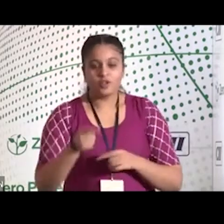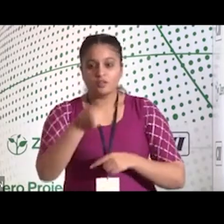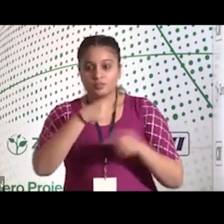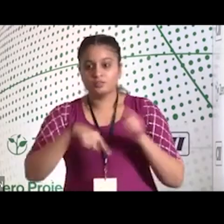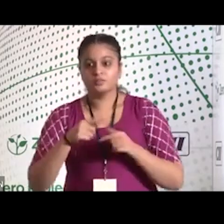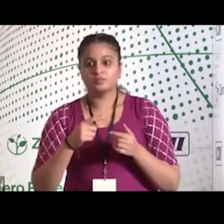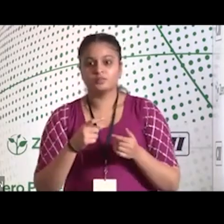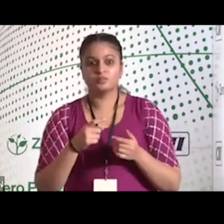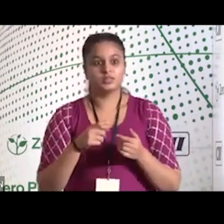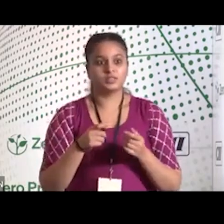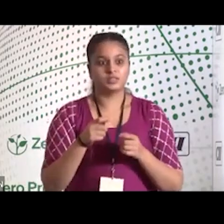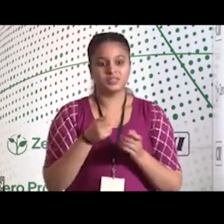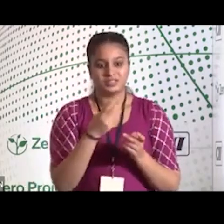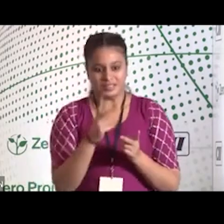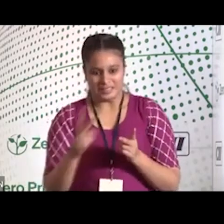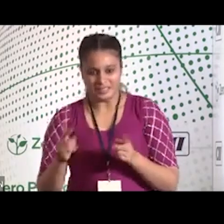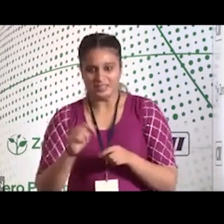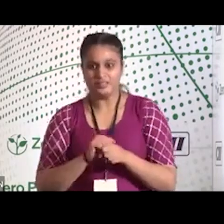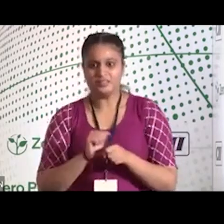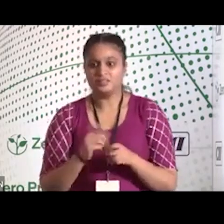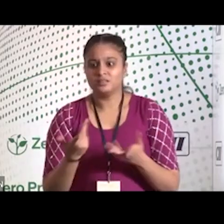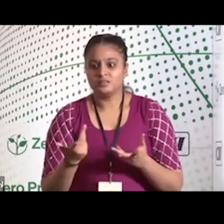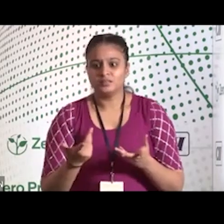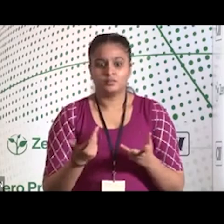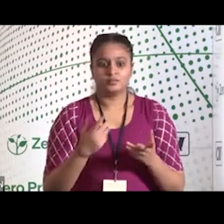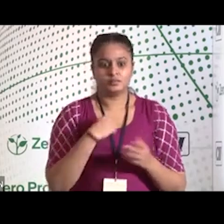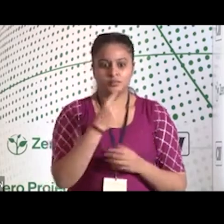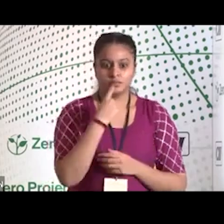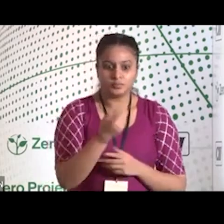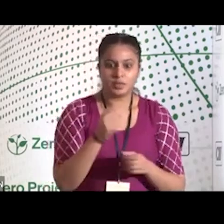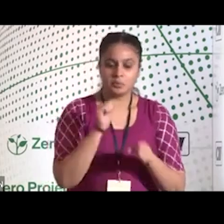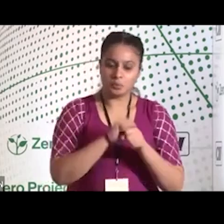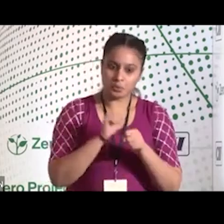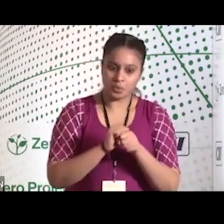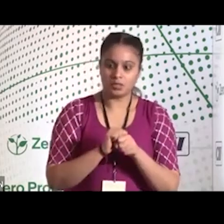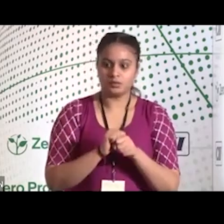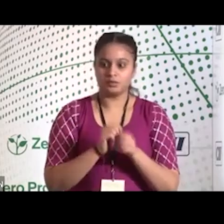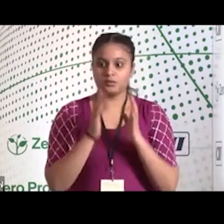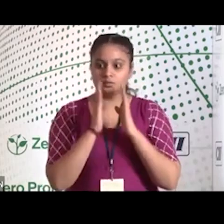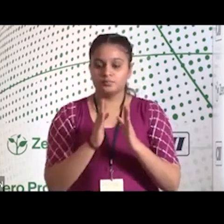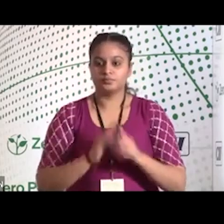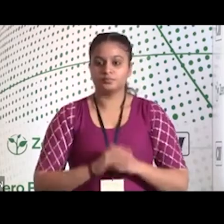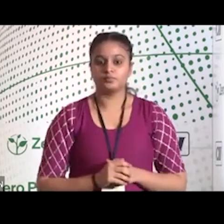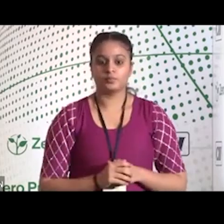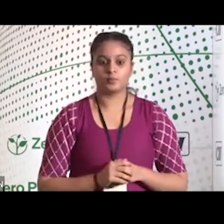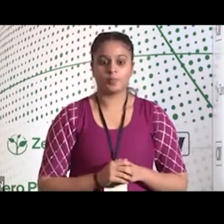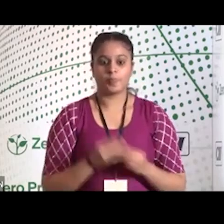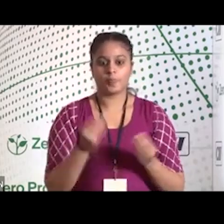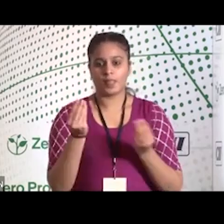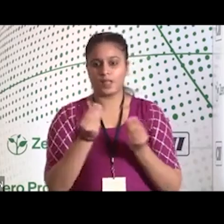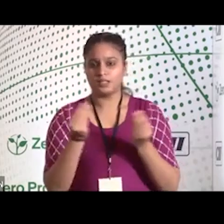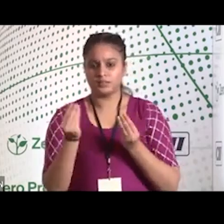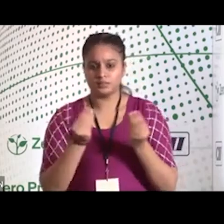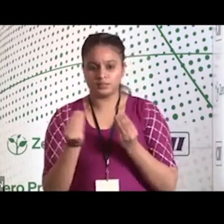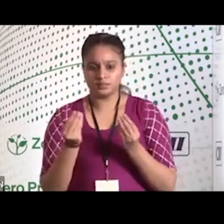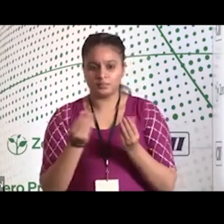instead of speaking only about well, instead of speaking of the work, I think lifting up some of our key takeaways